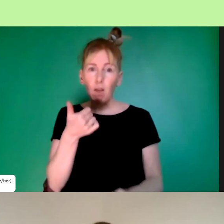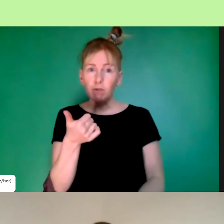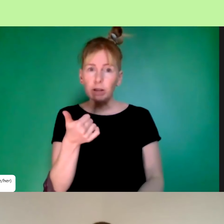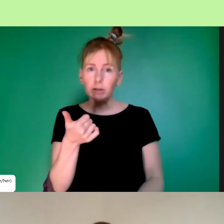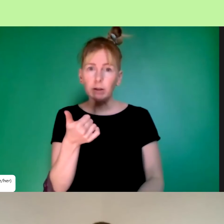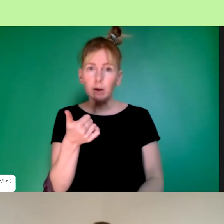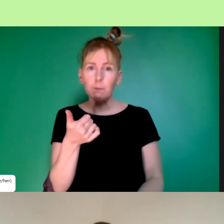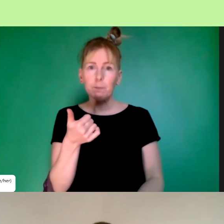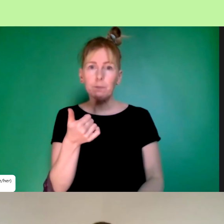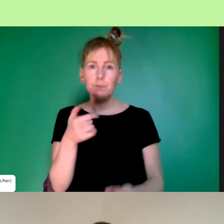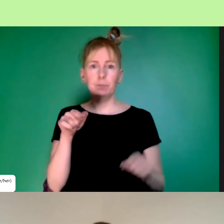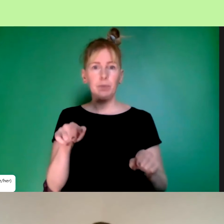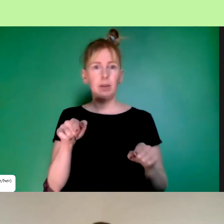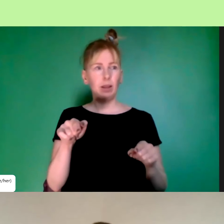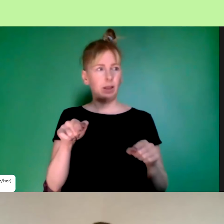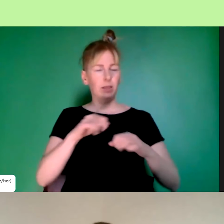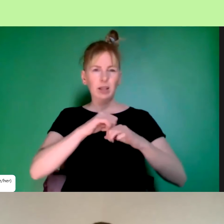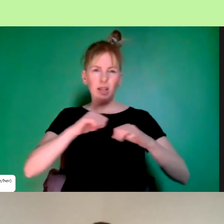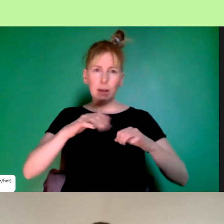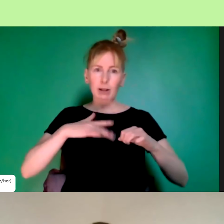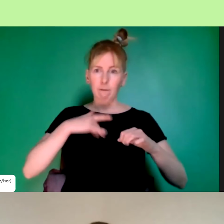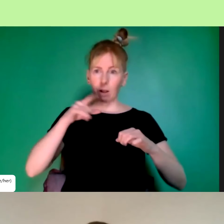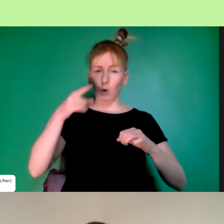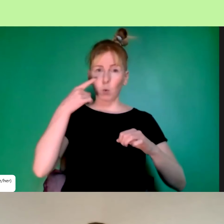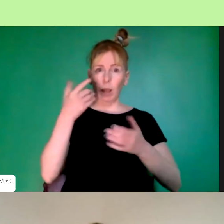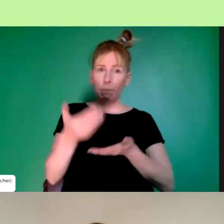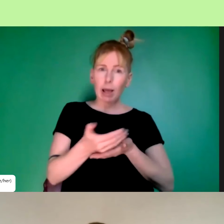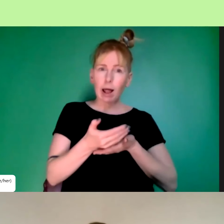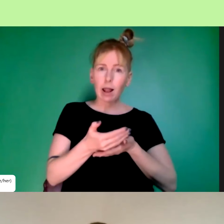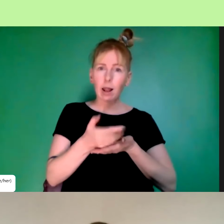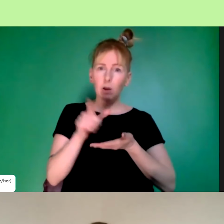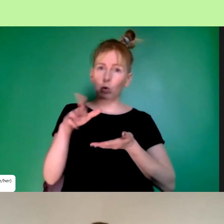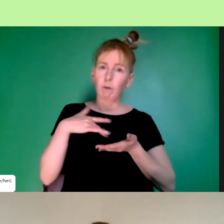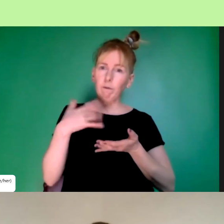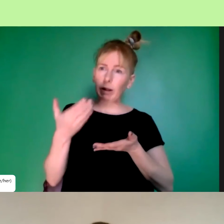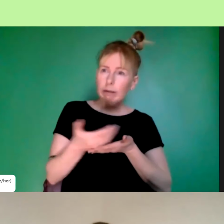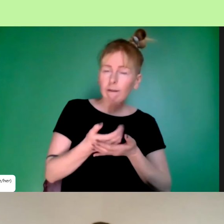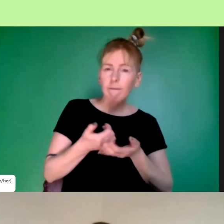you feel you can be held? You know, am I holding you in an appropriate way? You know,